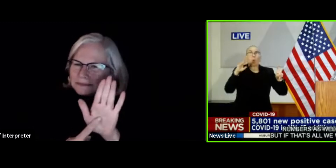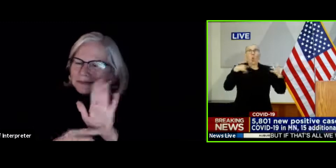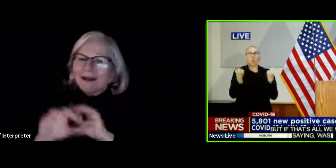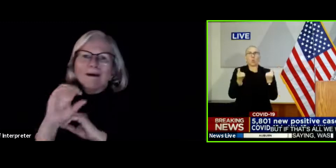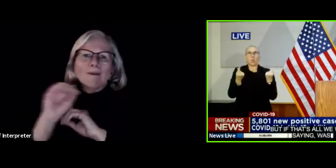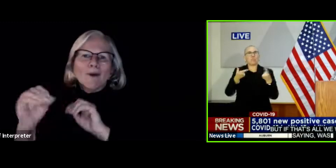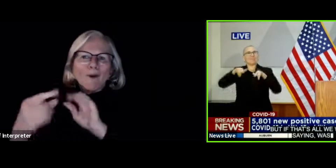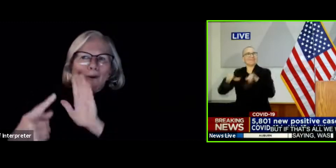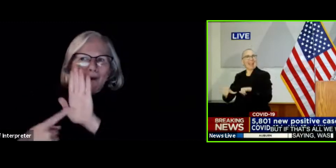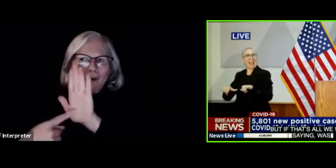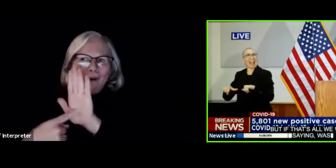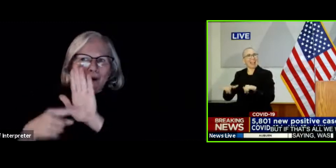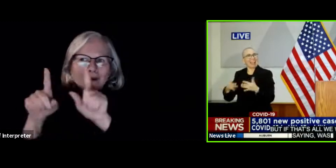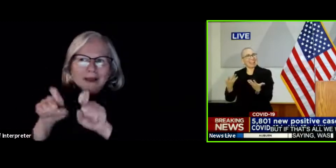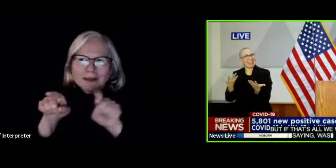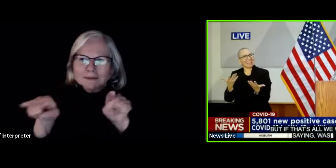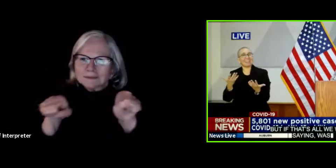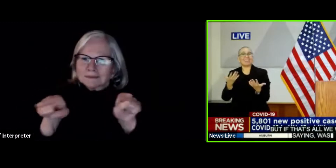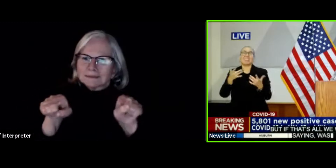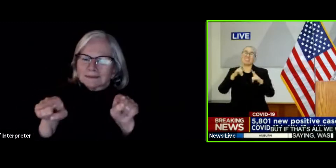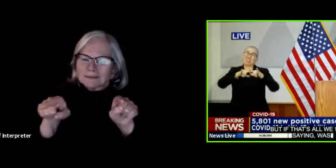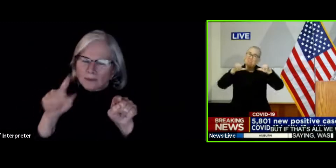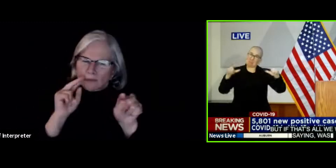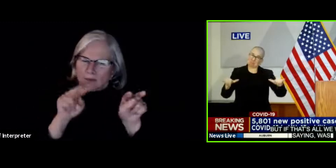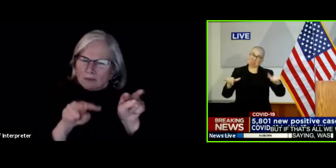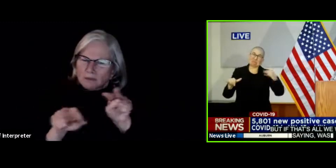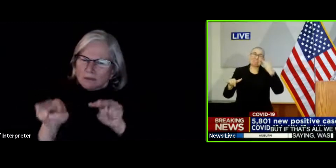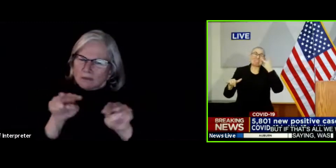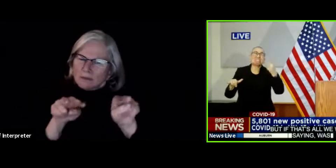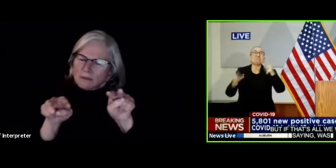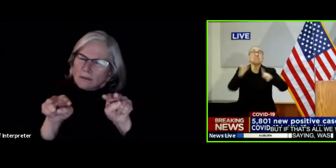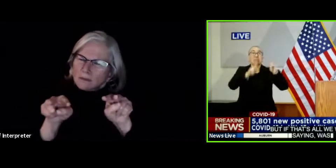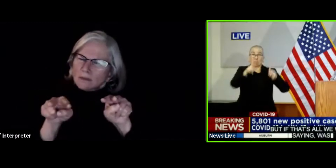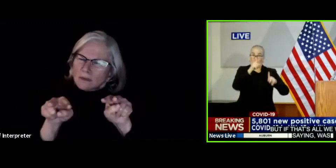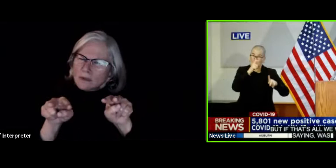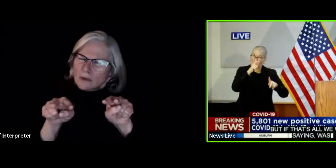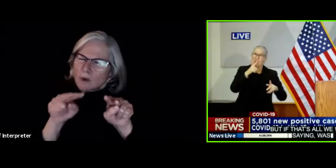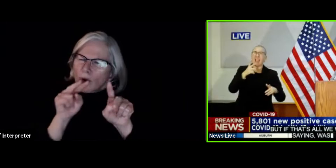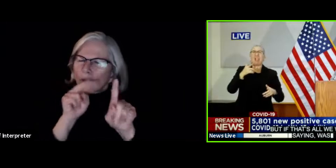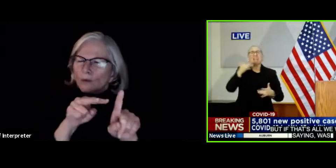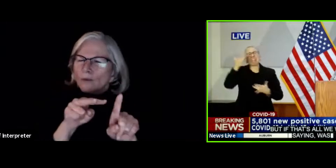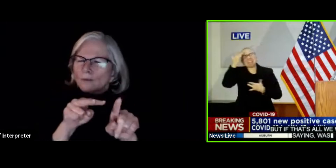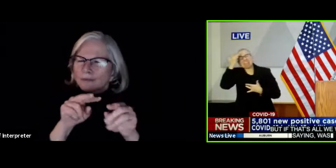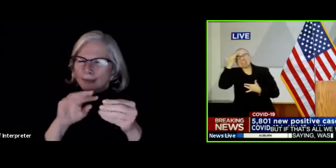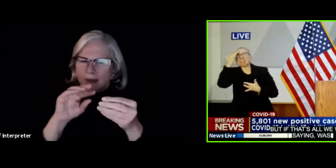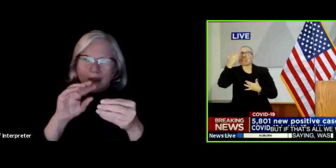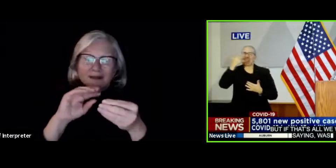AND DEATHS WHICH WE'LL GETS TO IN A FEW MOMENTS. WE'VE TALKED ABOUT THIS A LOT BUT WITH THIS